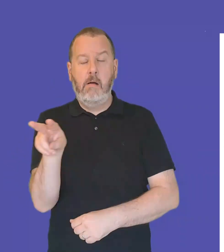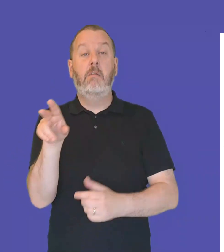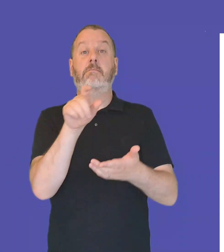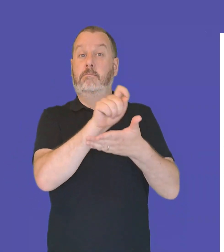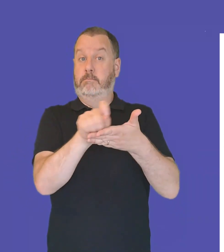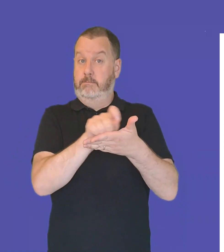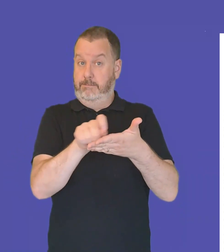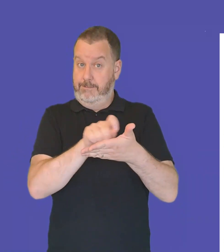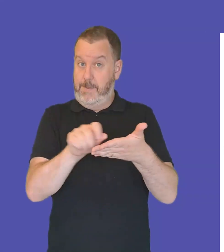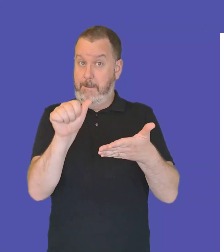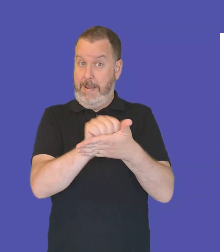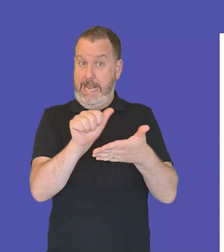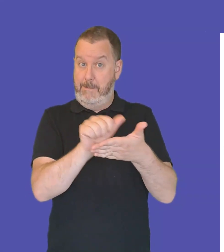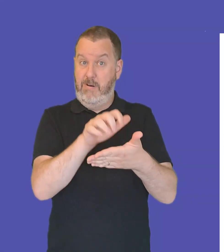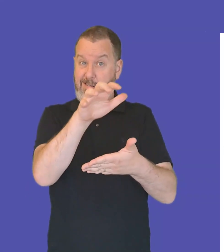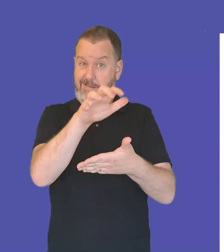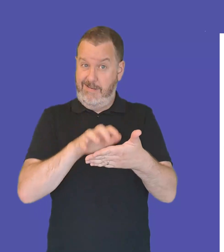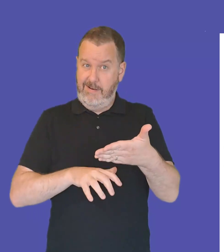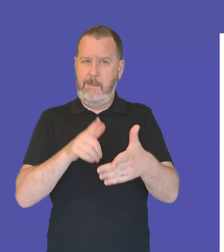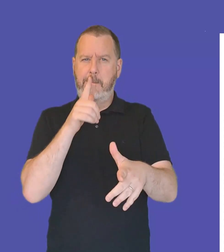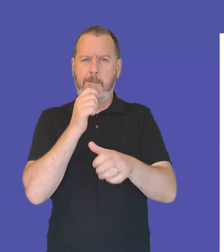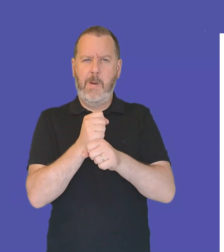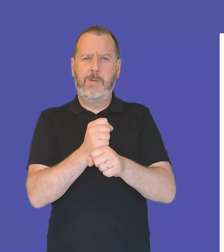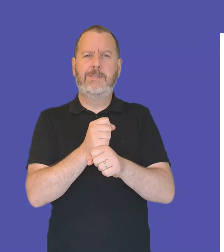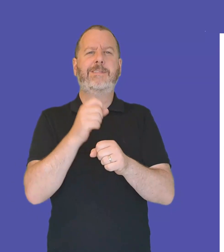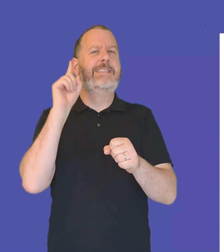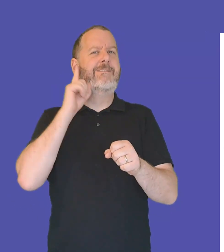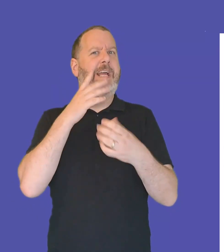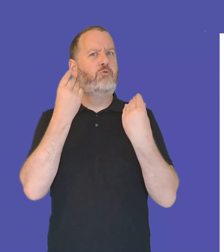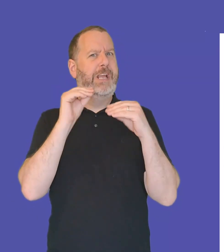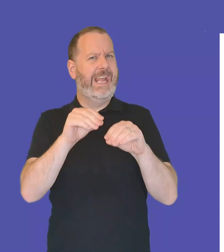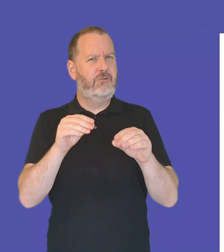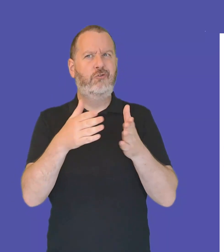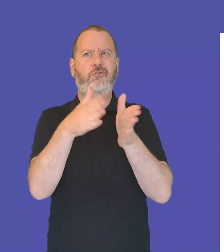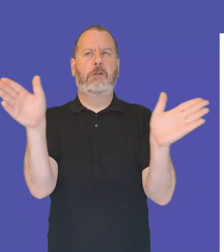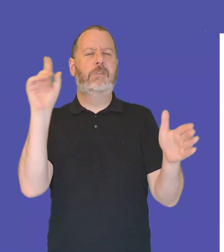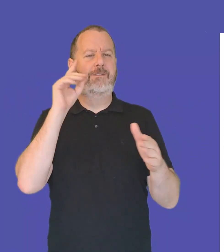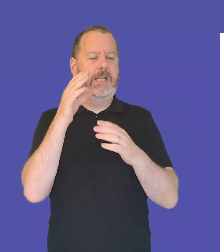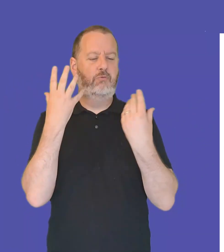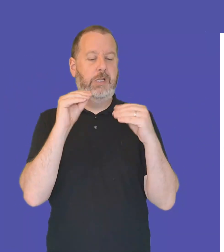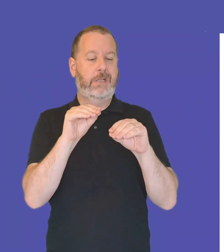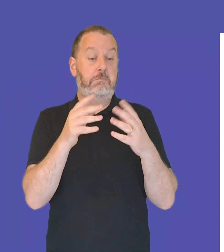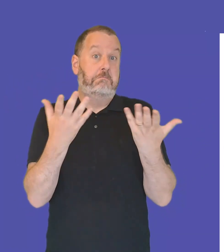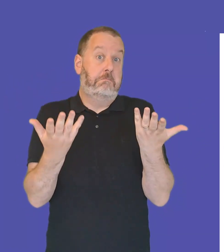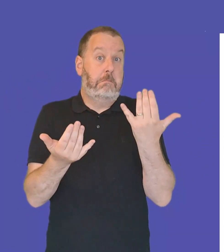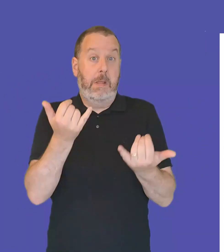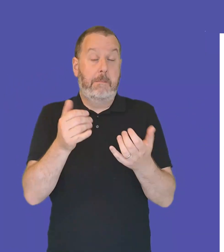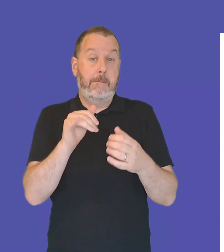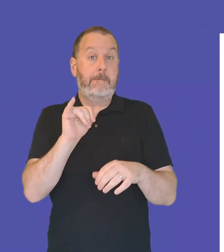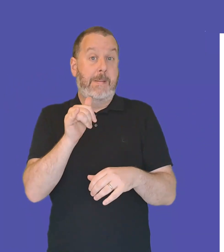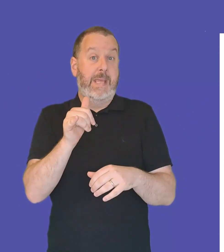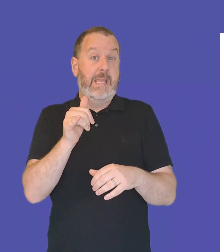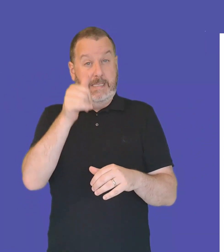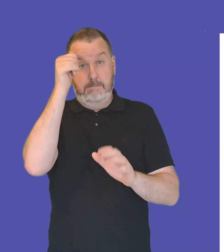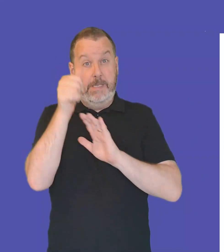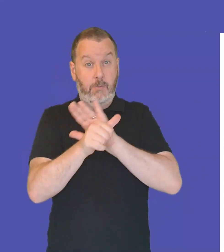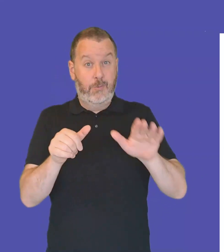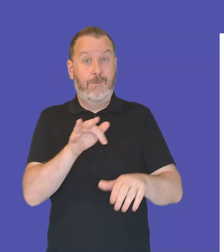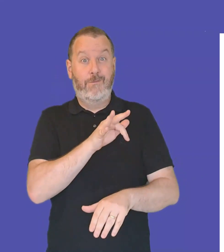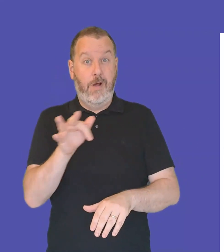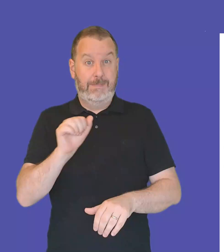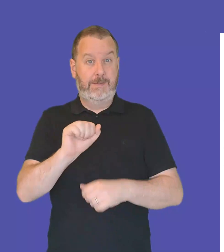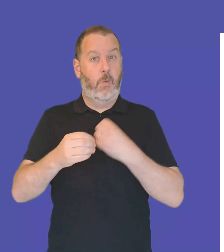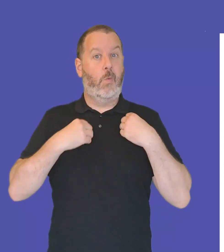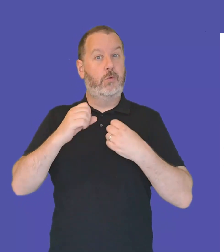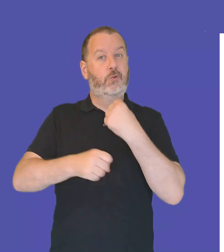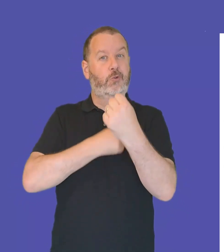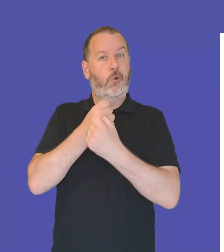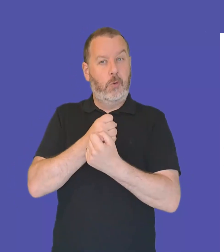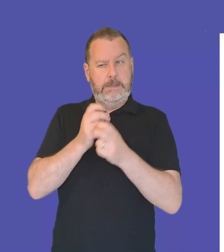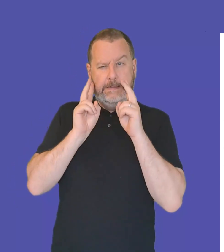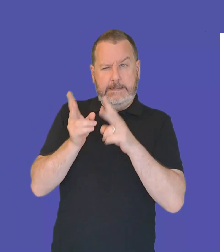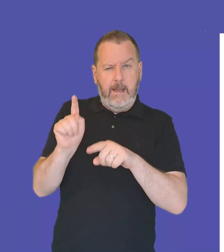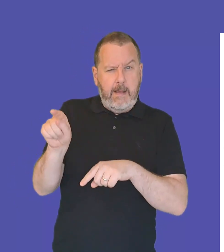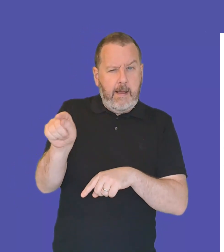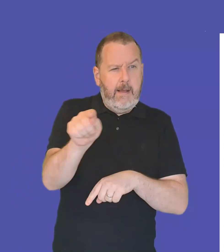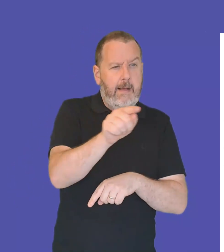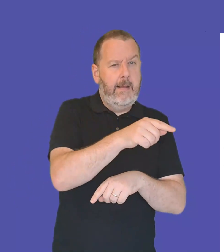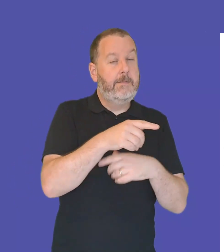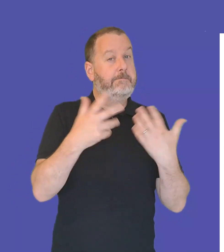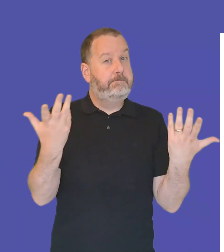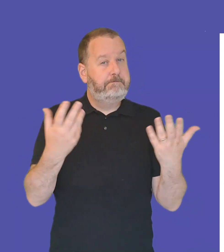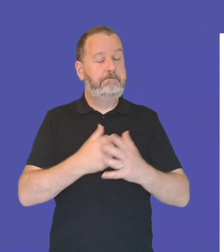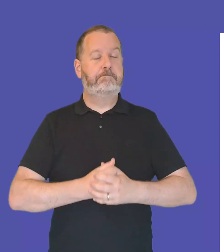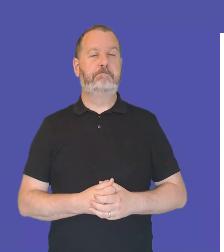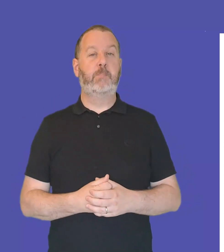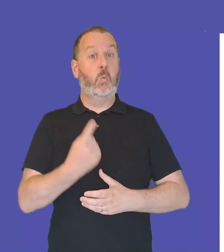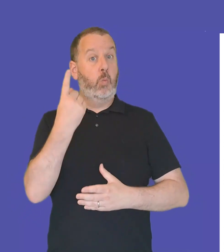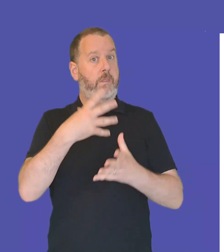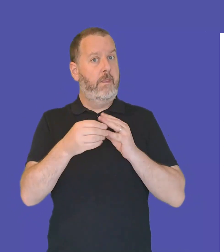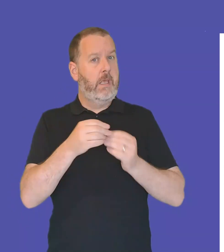education, William wrote a paper about Deaf education in general.